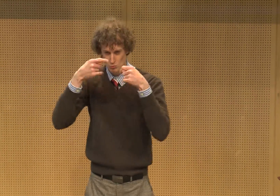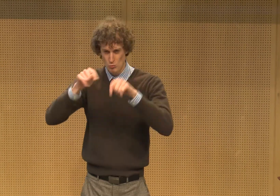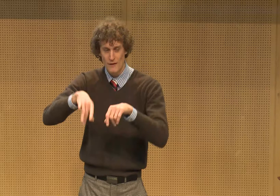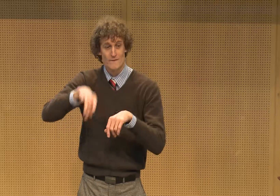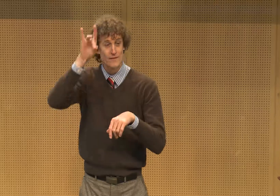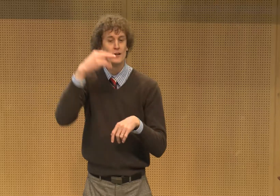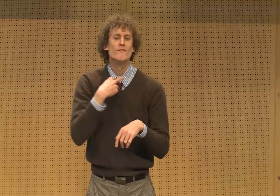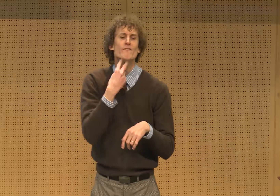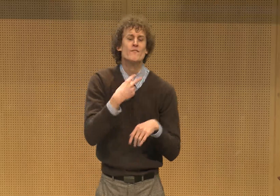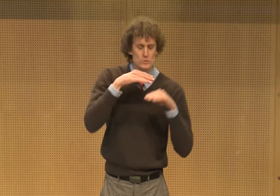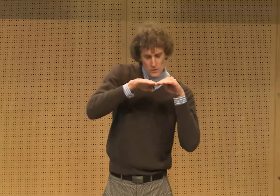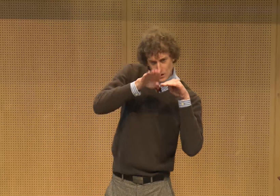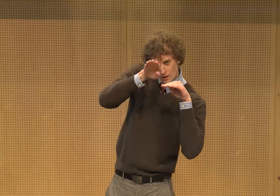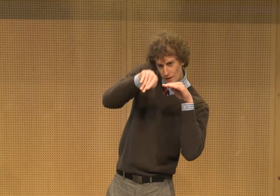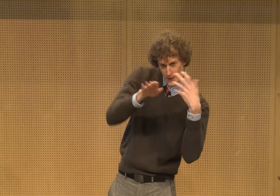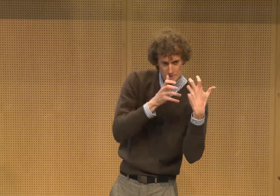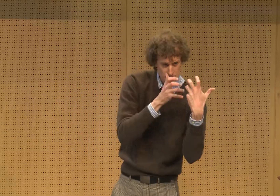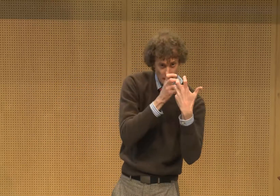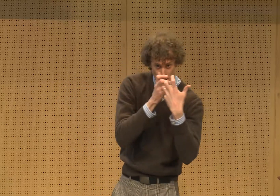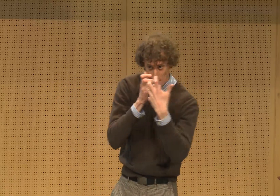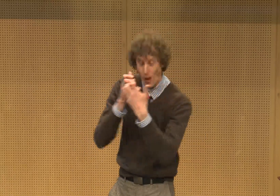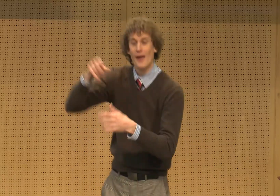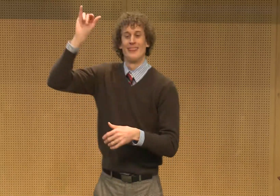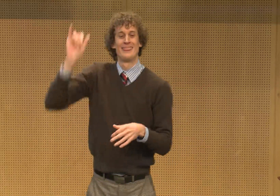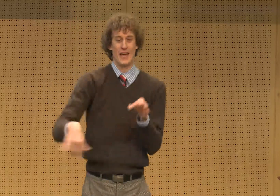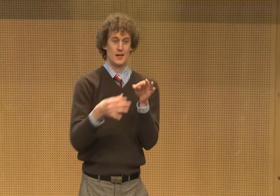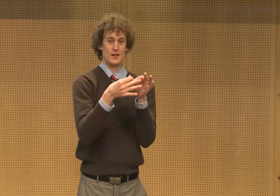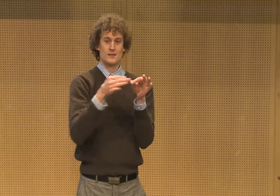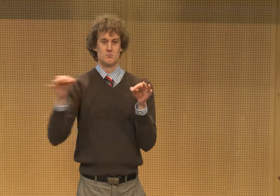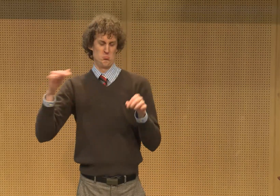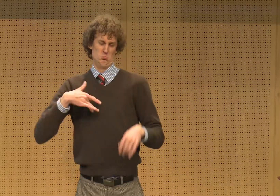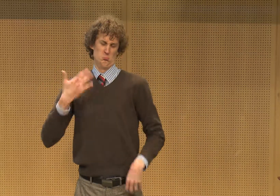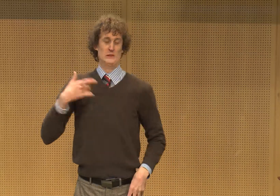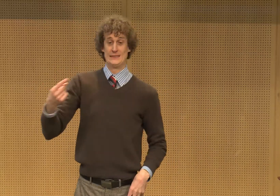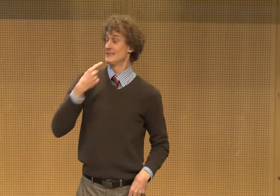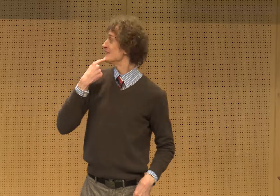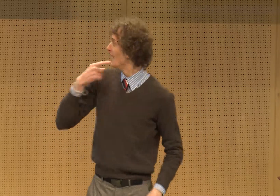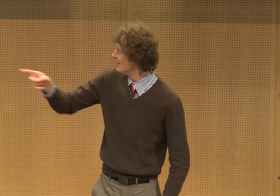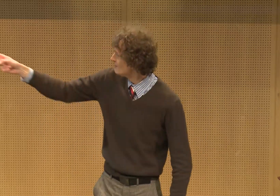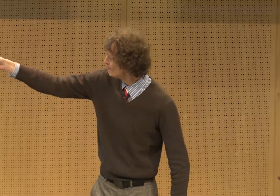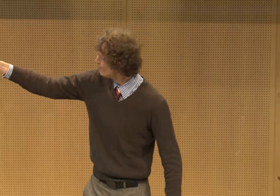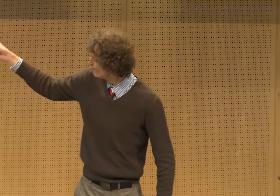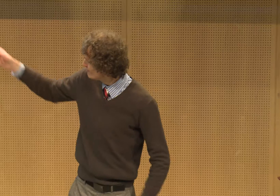and what it does is sample and try to isolate vocal frequencies from a sound wave